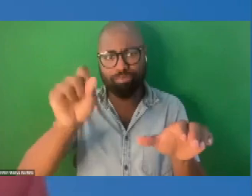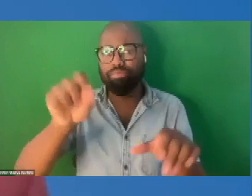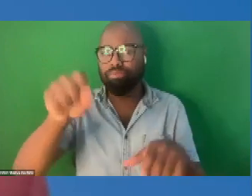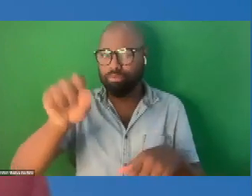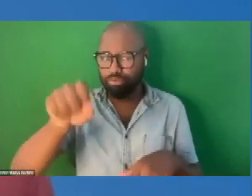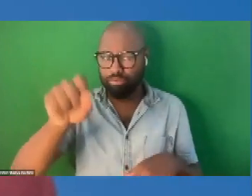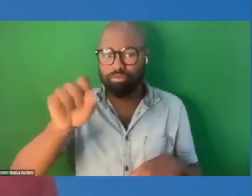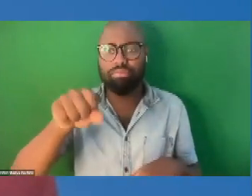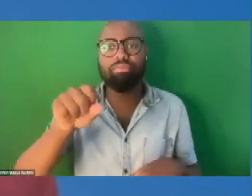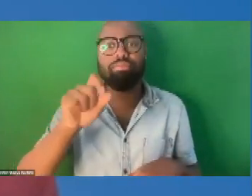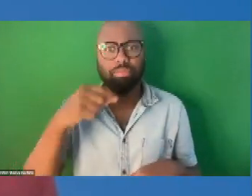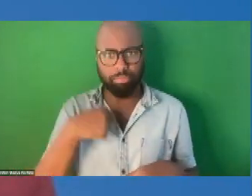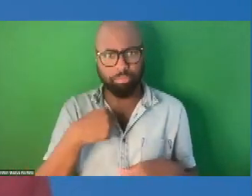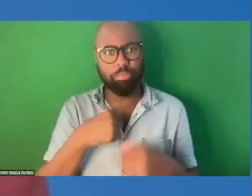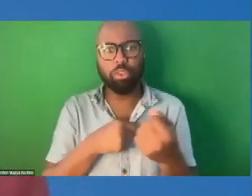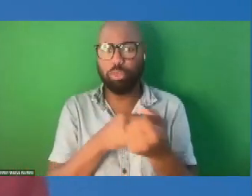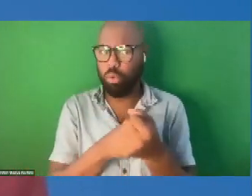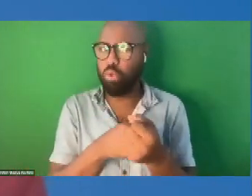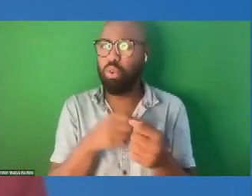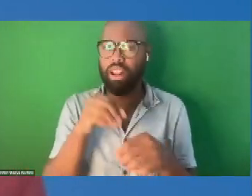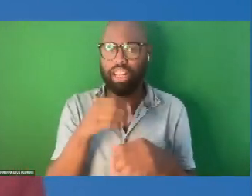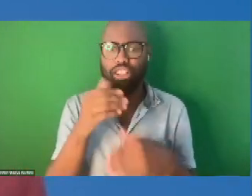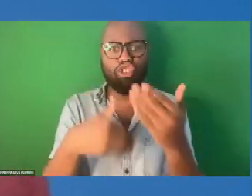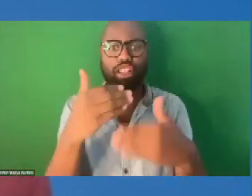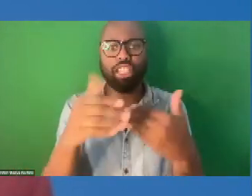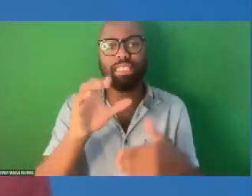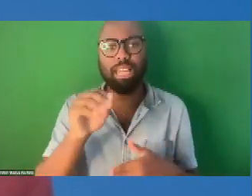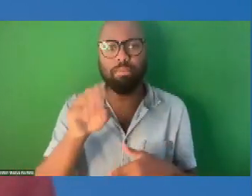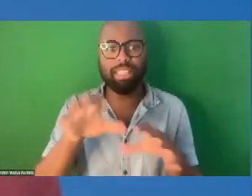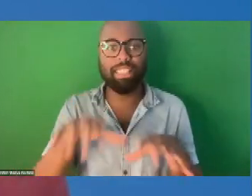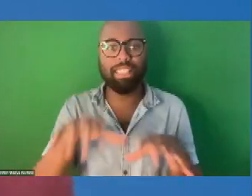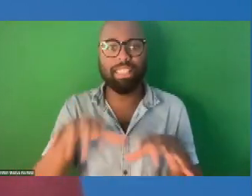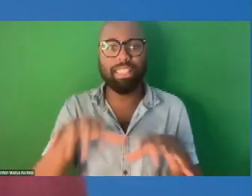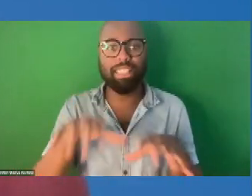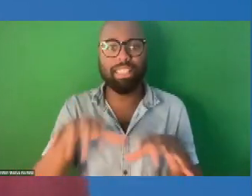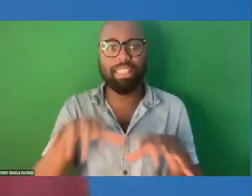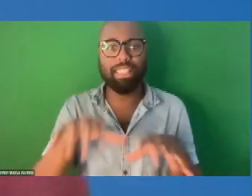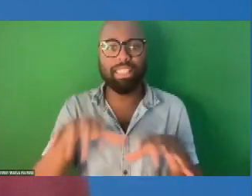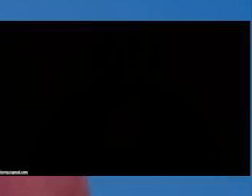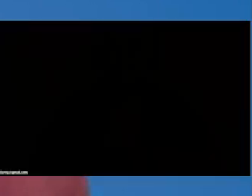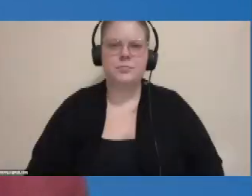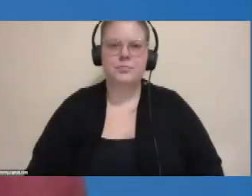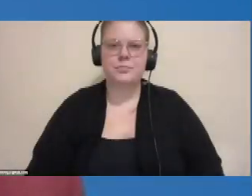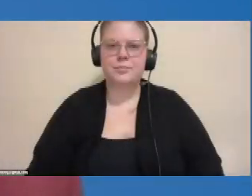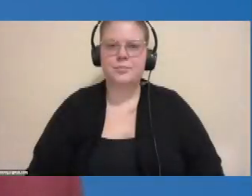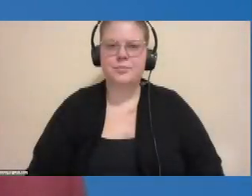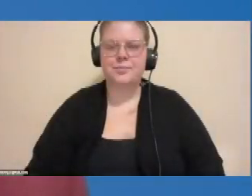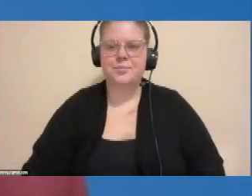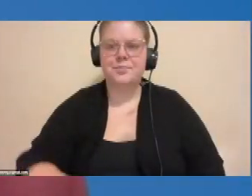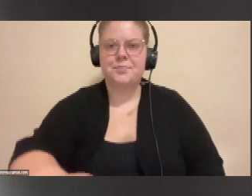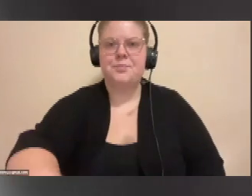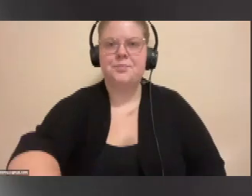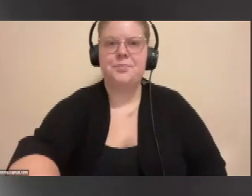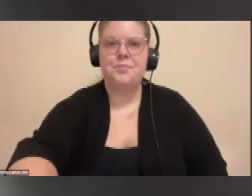support of the direction that CMS is taking Thanks Natalie